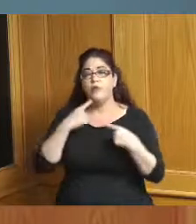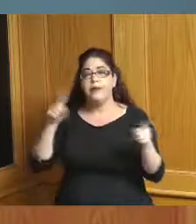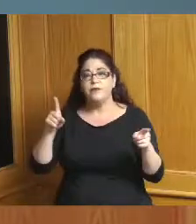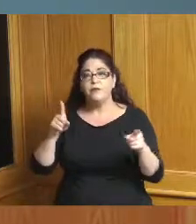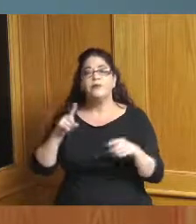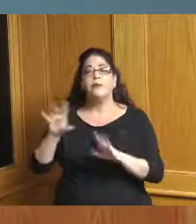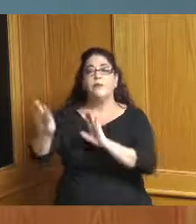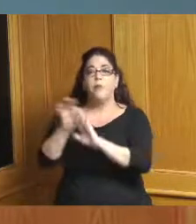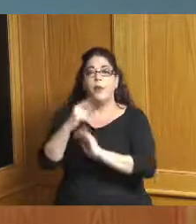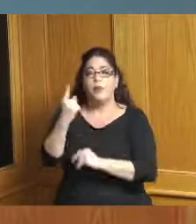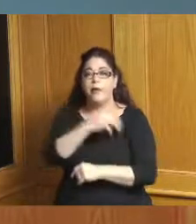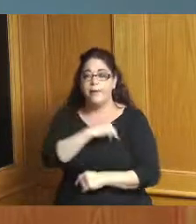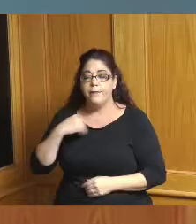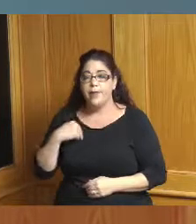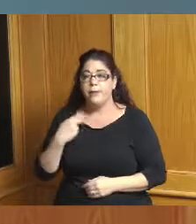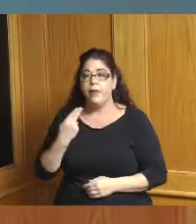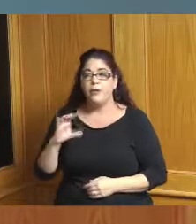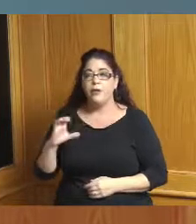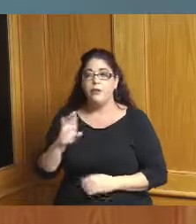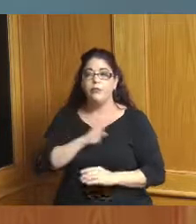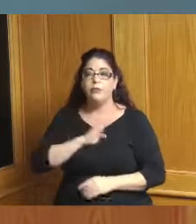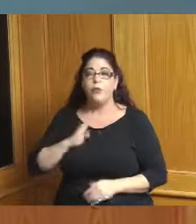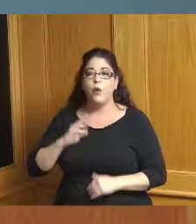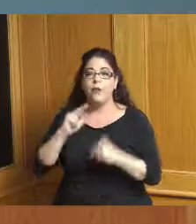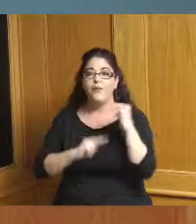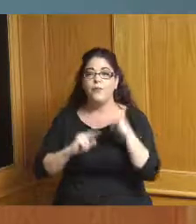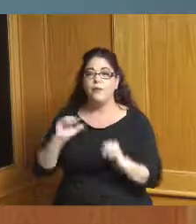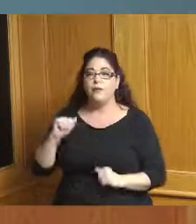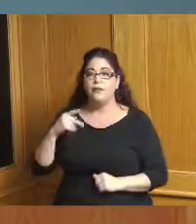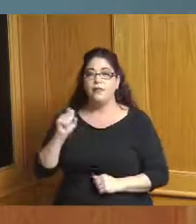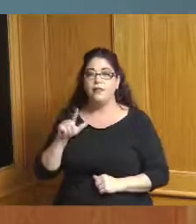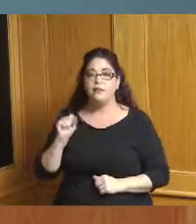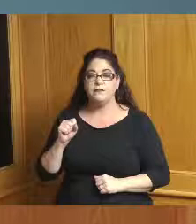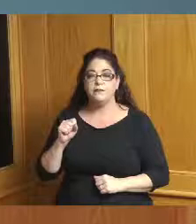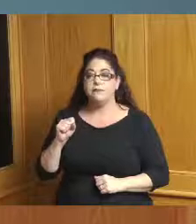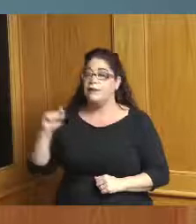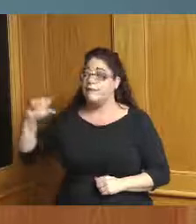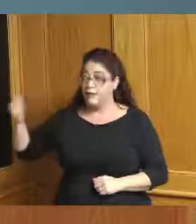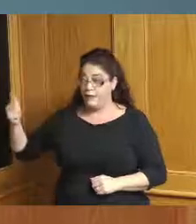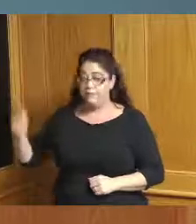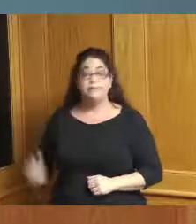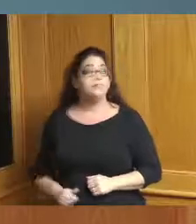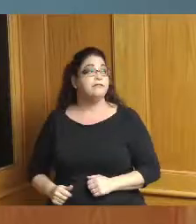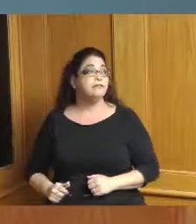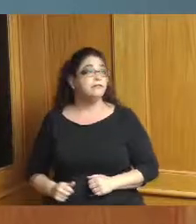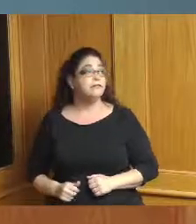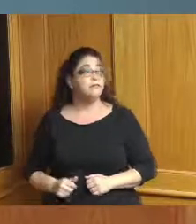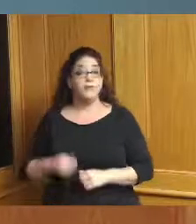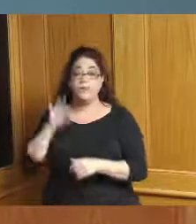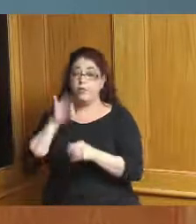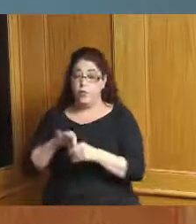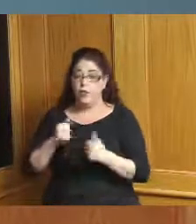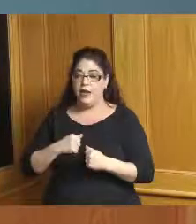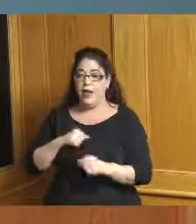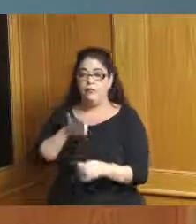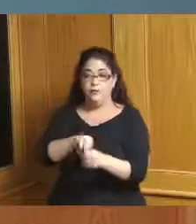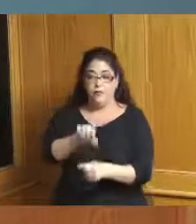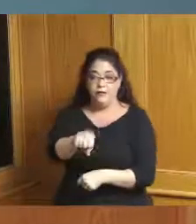member to the Hamilton County Board of Building Appeals second Commissioner yes Commissioner Reece